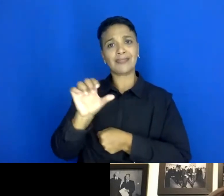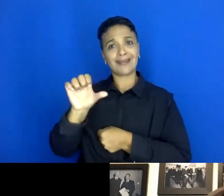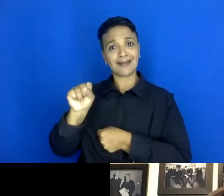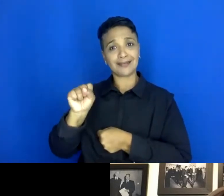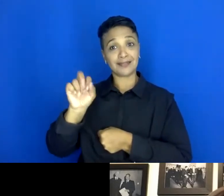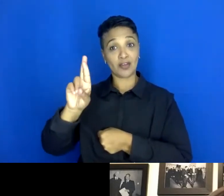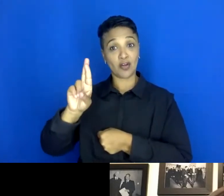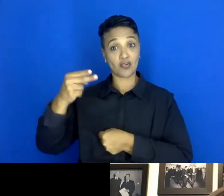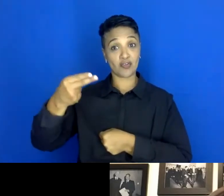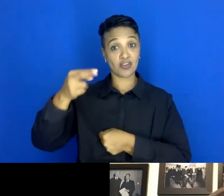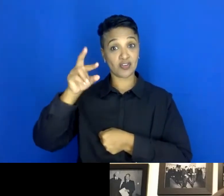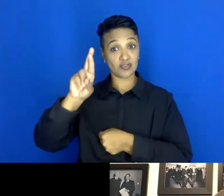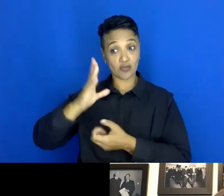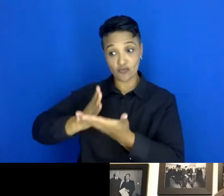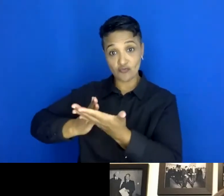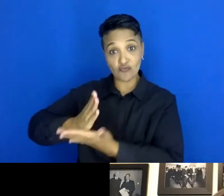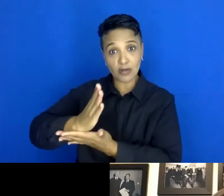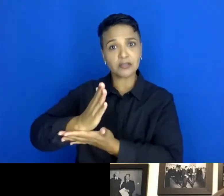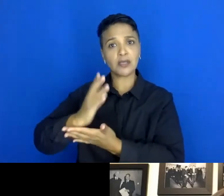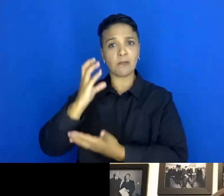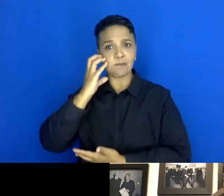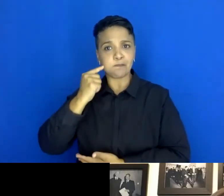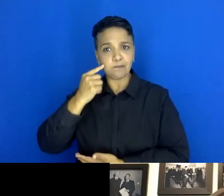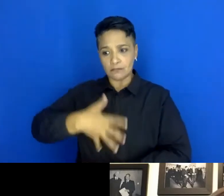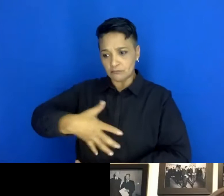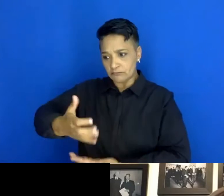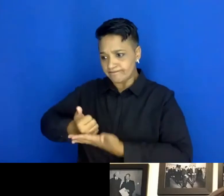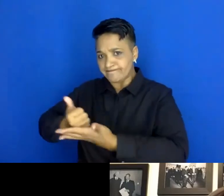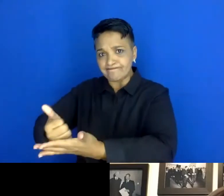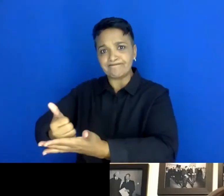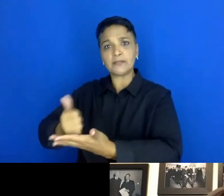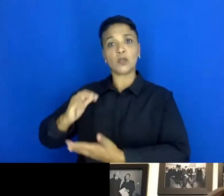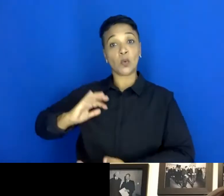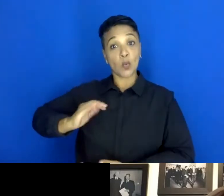rights and services are available also for women and girls with disabilities